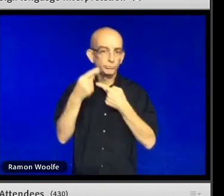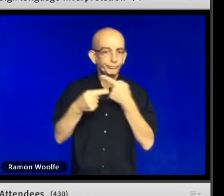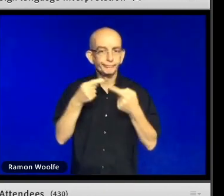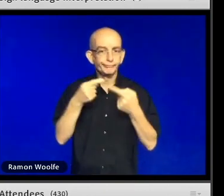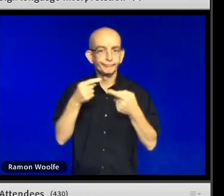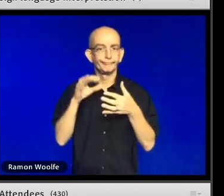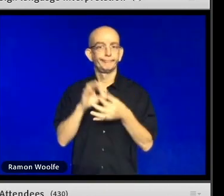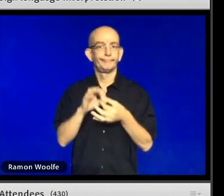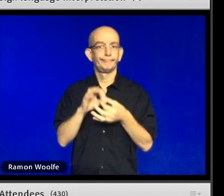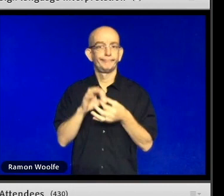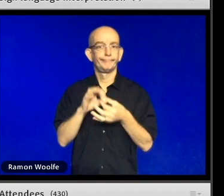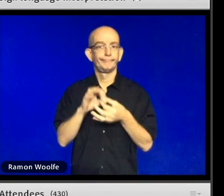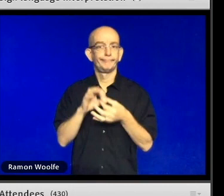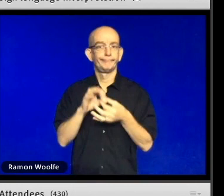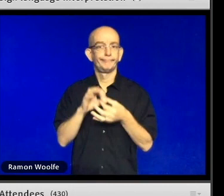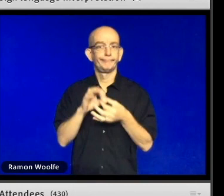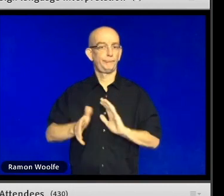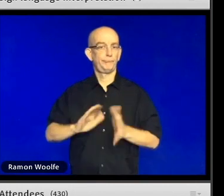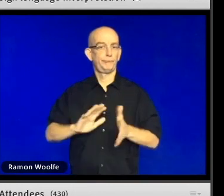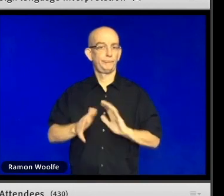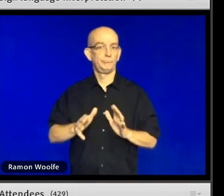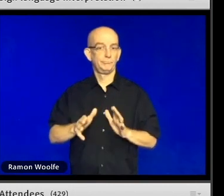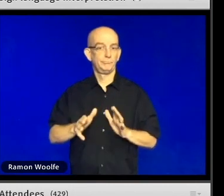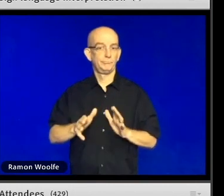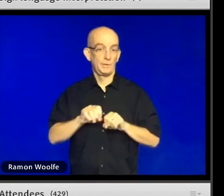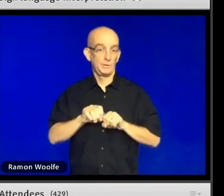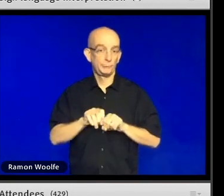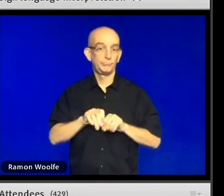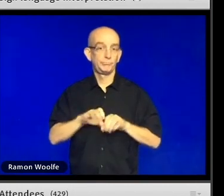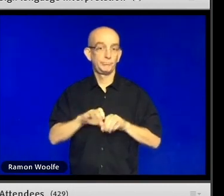Of course, that's not going to be responsive or that's not going to resolve the problem